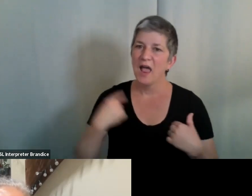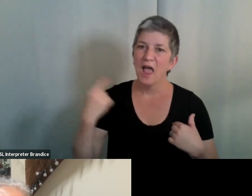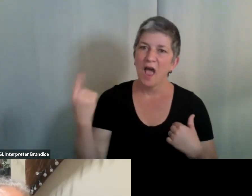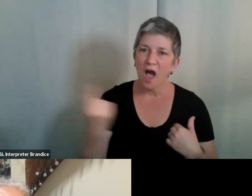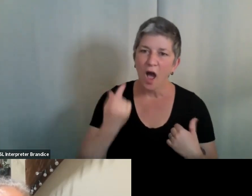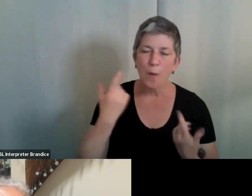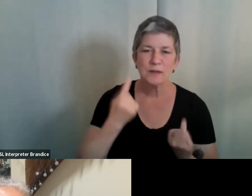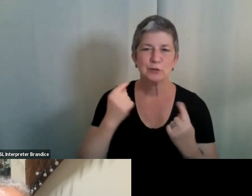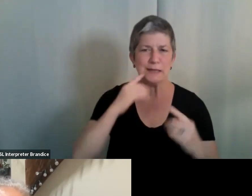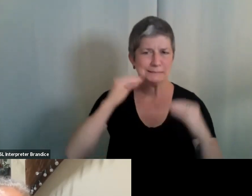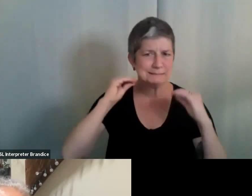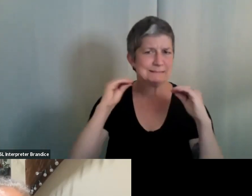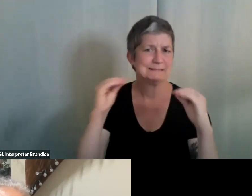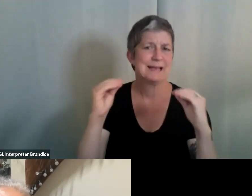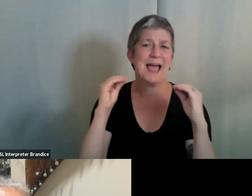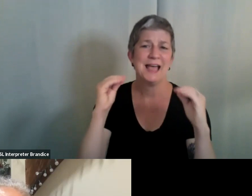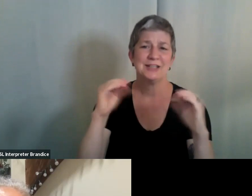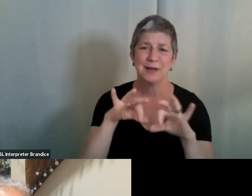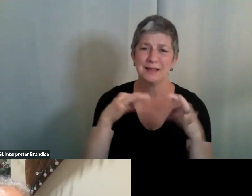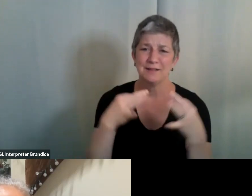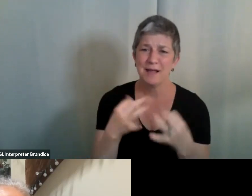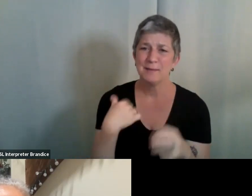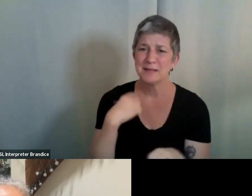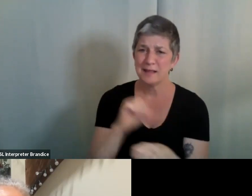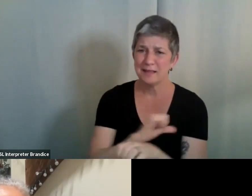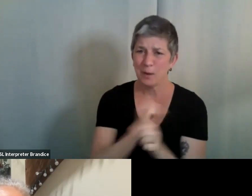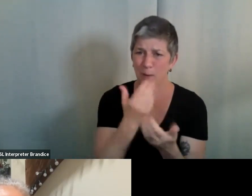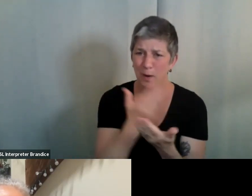educate the families that I worked with, through the process